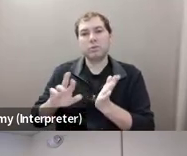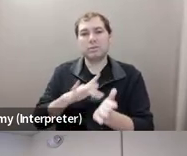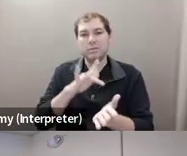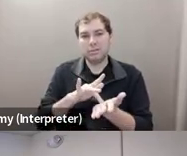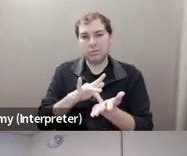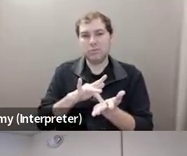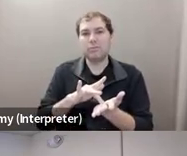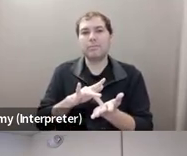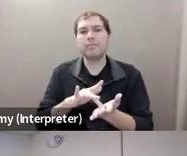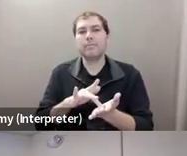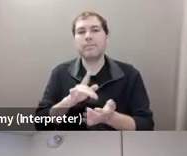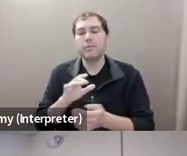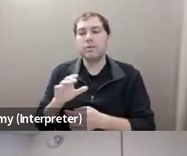Don Posh: in Sawyer County.